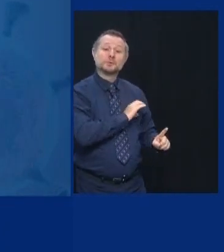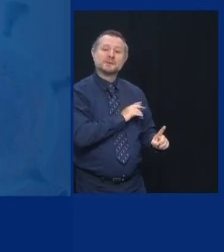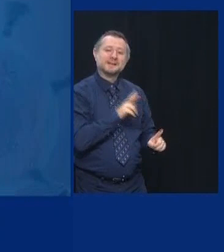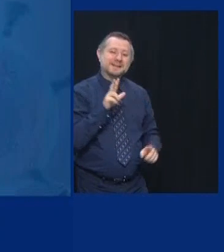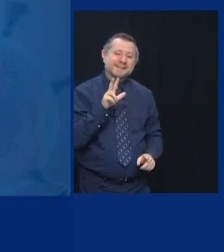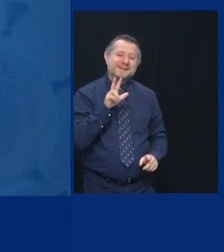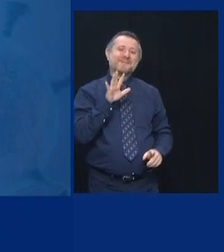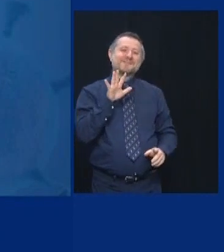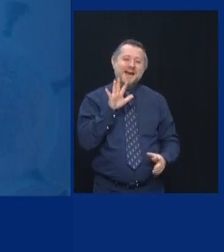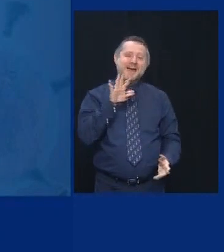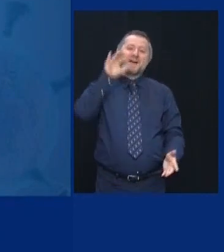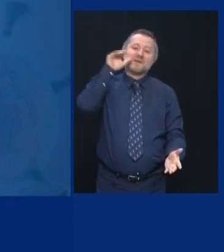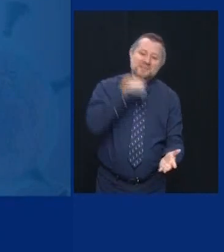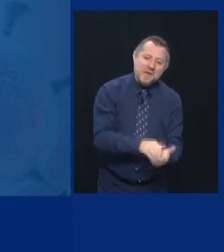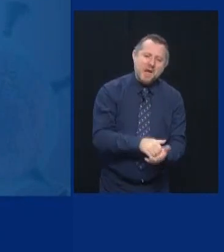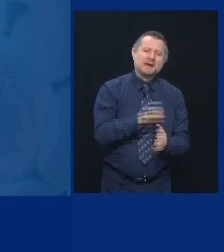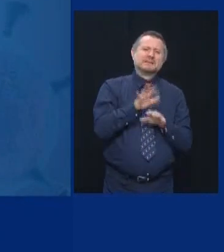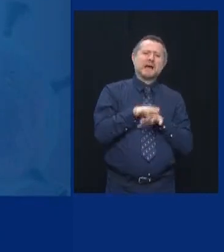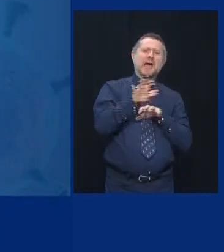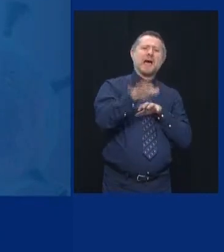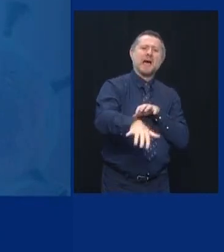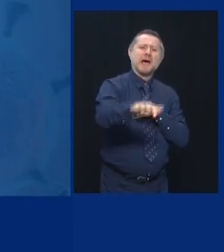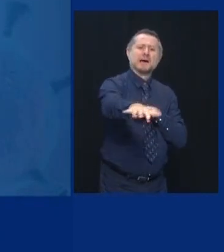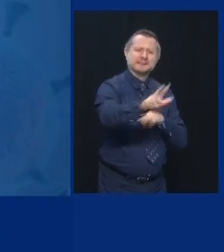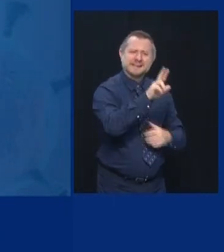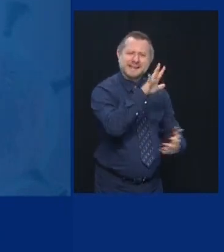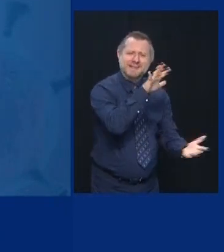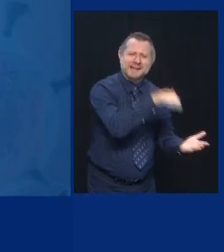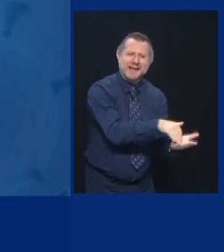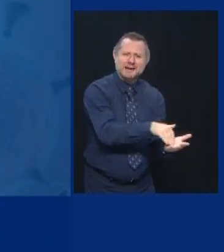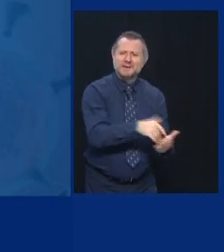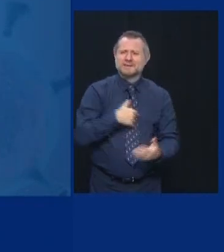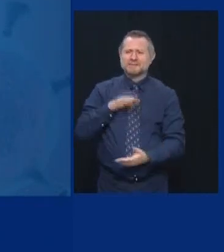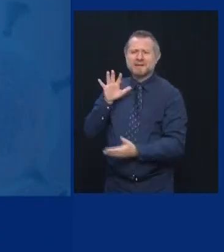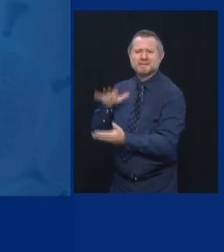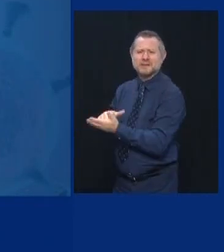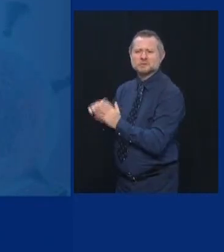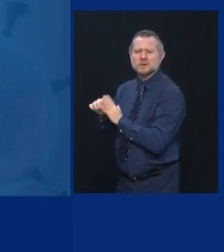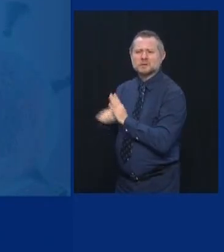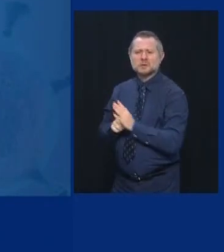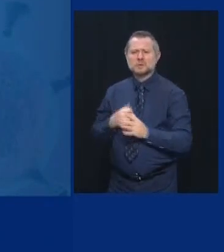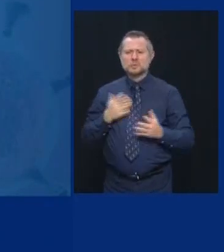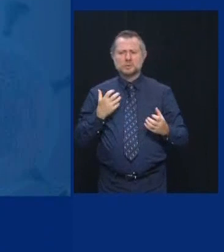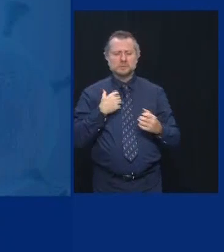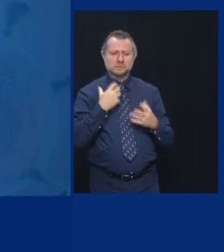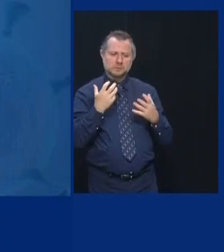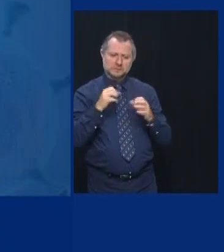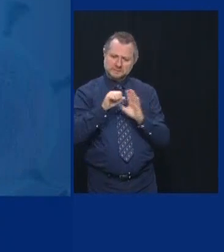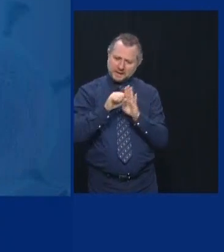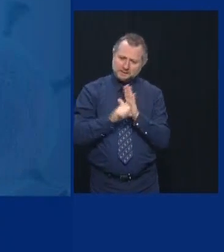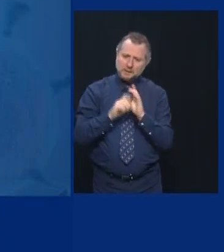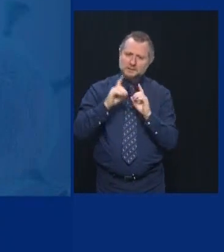ABOUT 5,000 STATE TROOPERS. ABOUT 35,000 NYPD. OKAY?